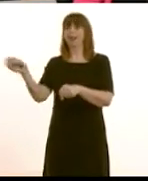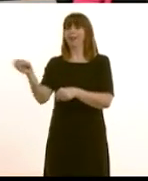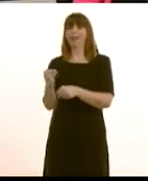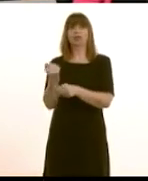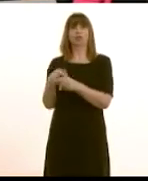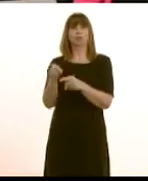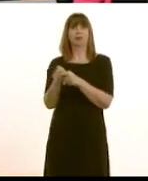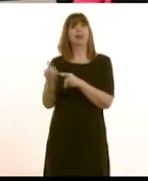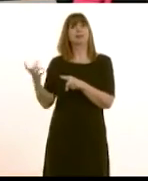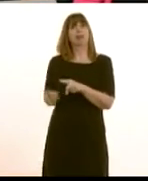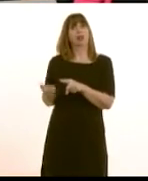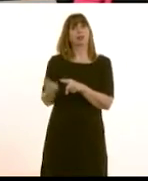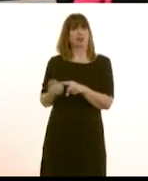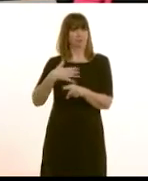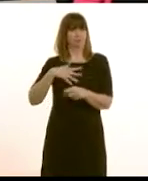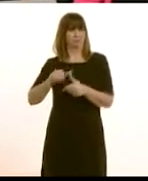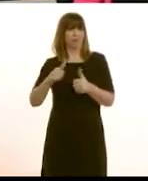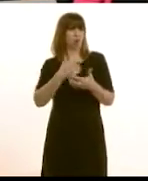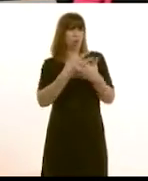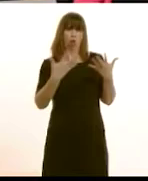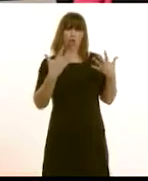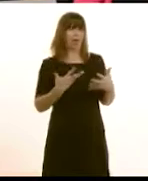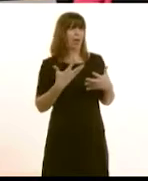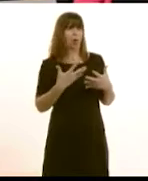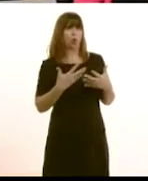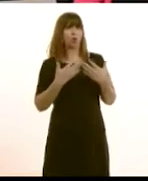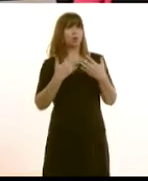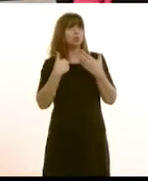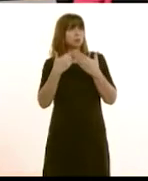trend in medicine anyway. There are fewer and fewer students now who want to buy into